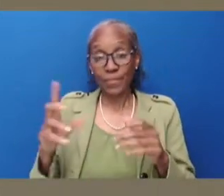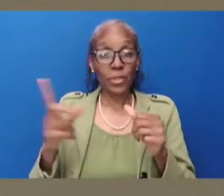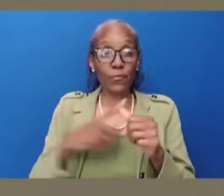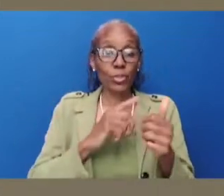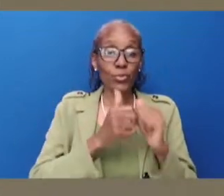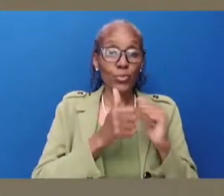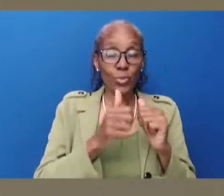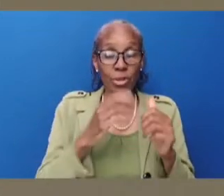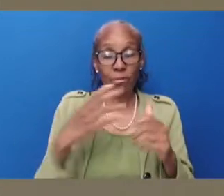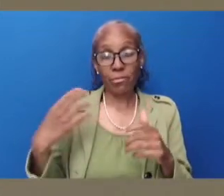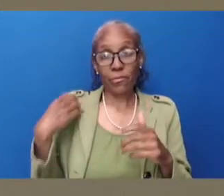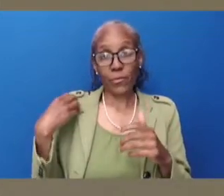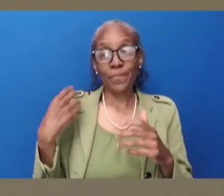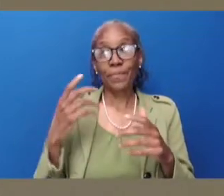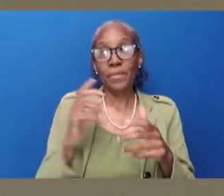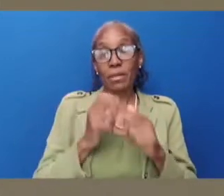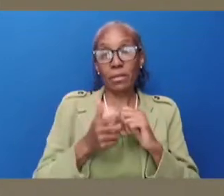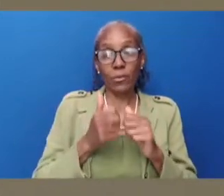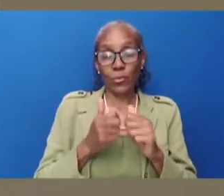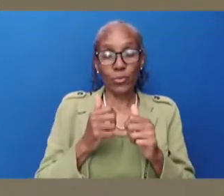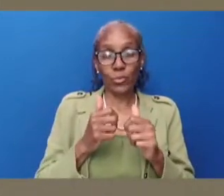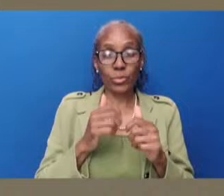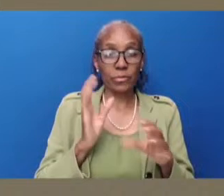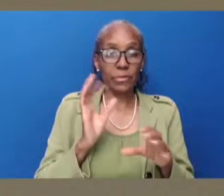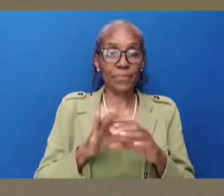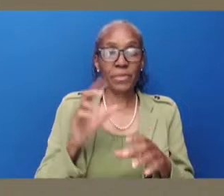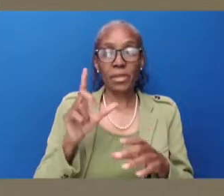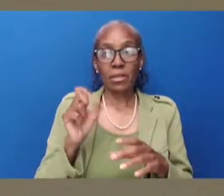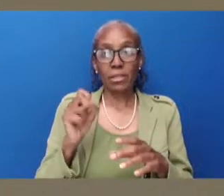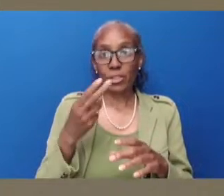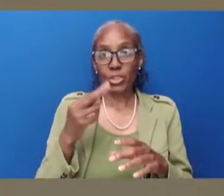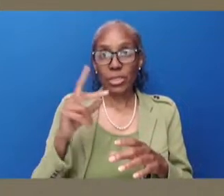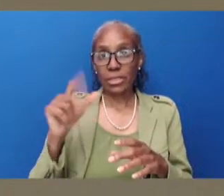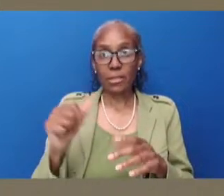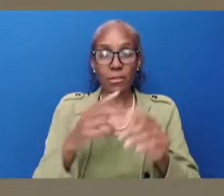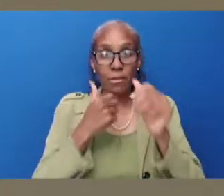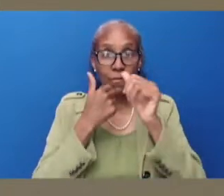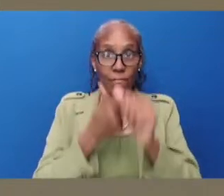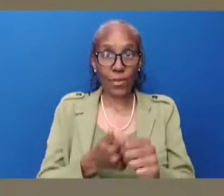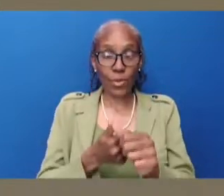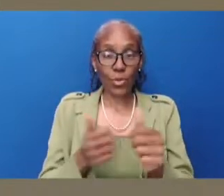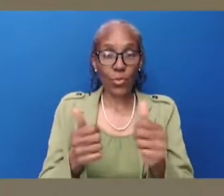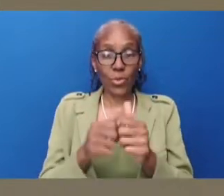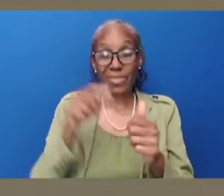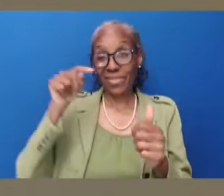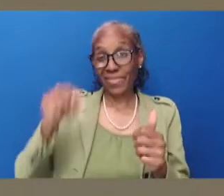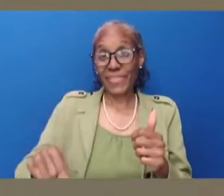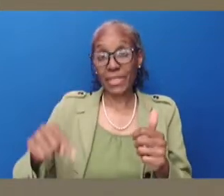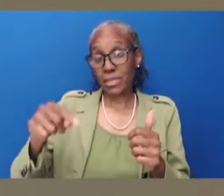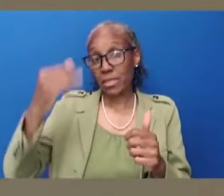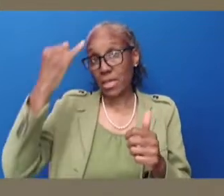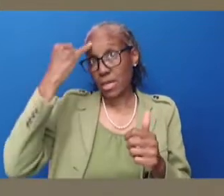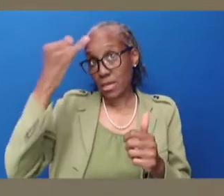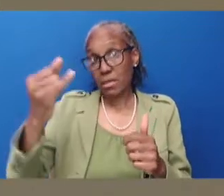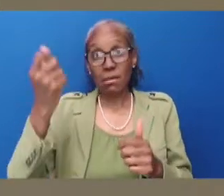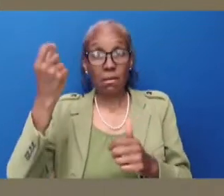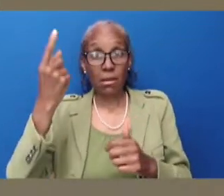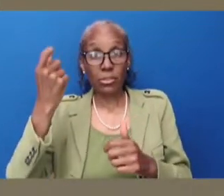WHAT YOU'RE DOING.